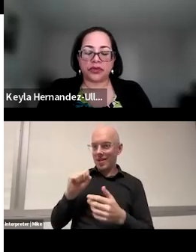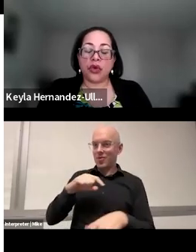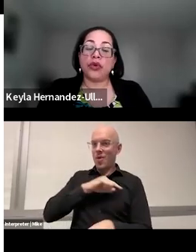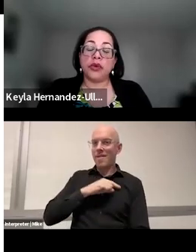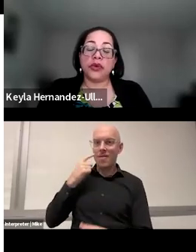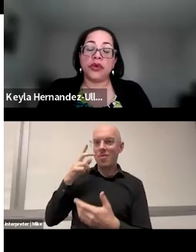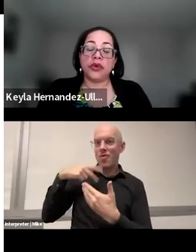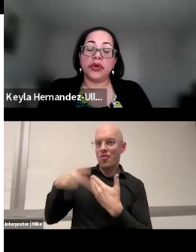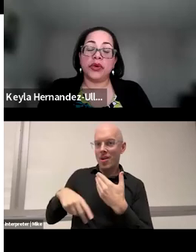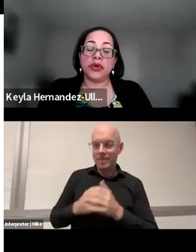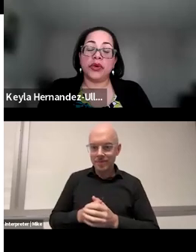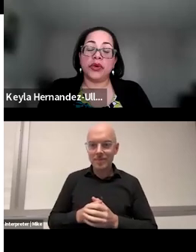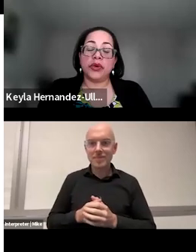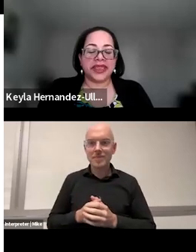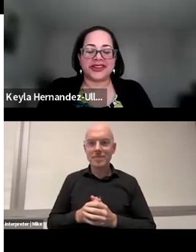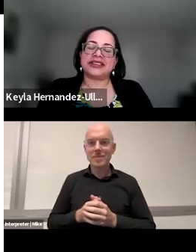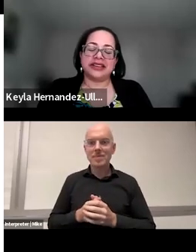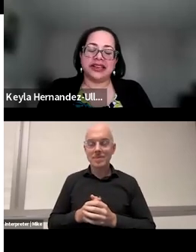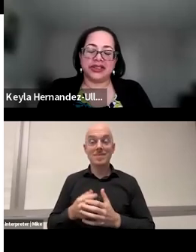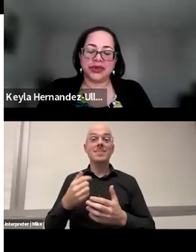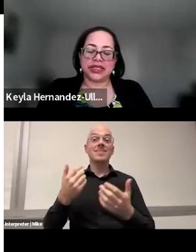Keyla Hernandez-Ulloa: and 2 dates of importance Keyla Hernandez-Ulloa: we're moving